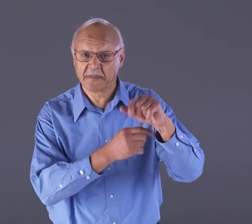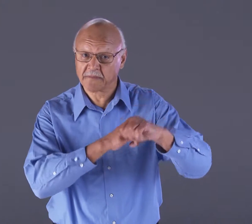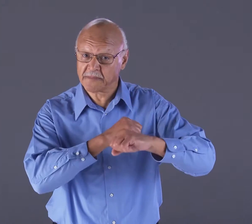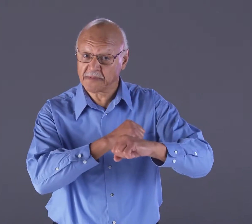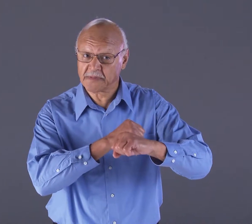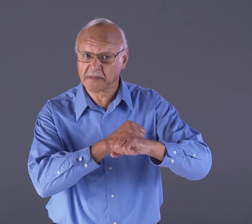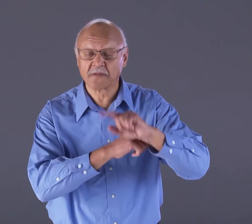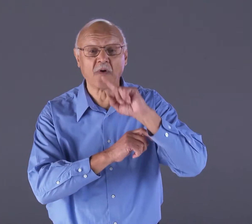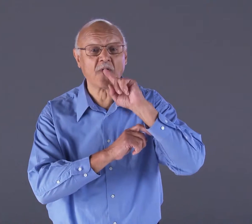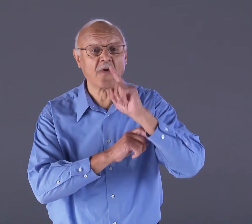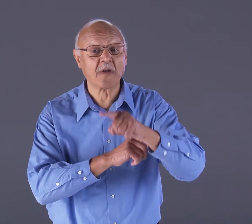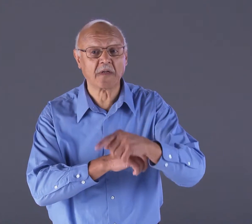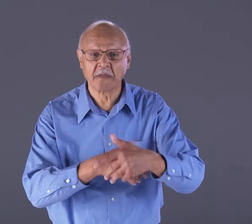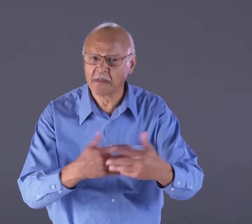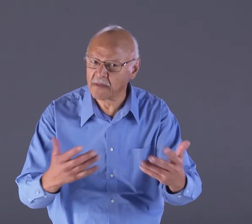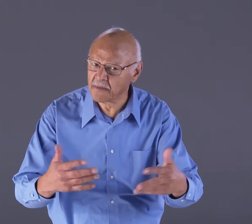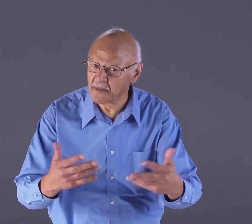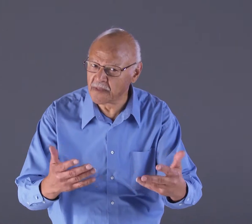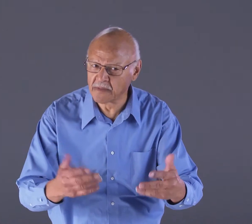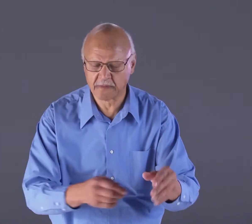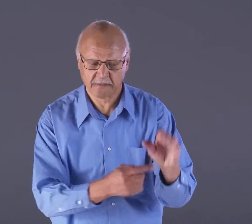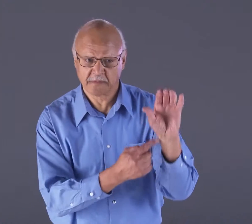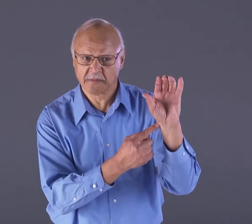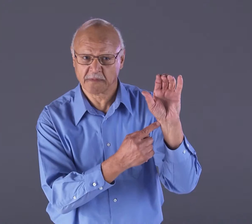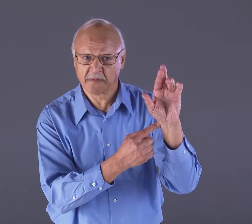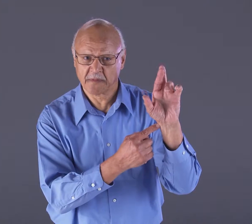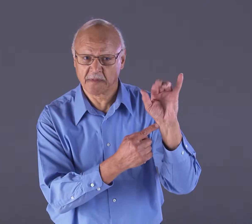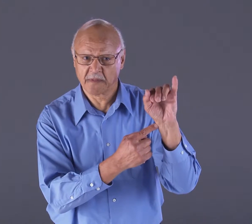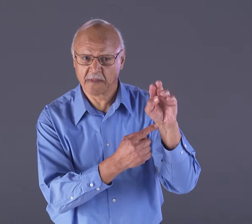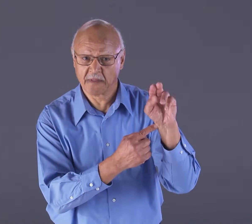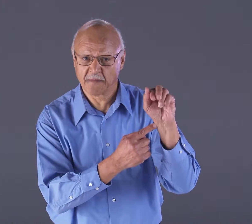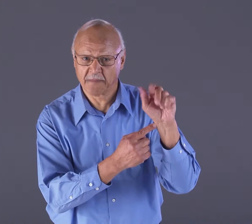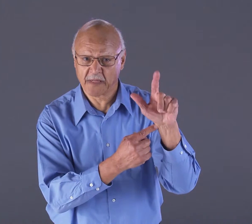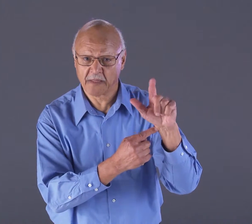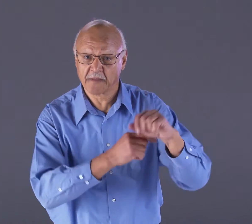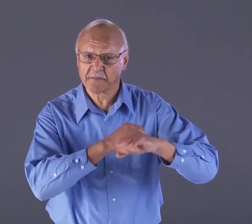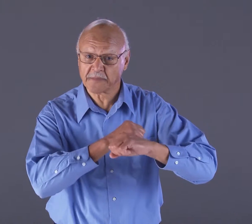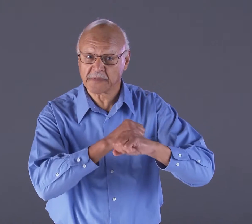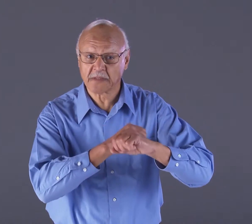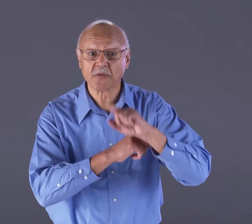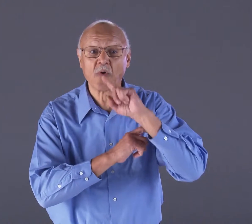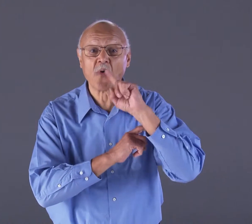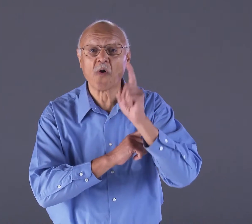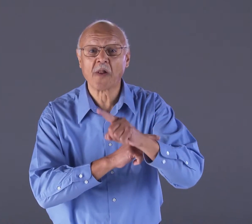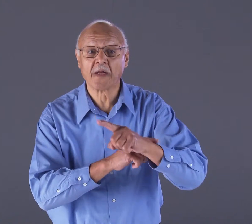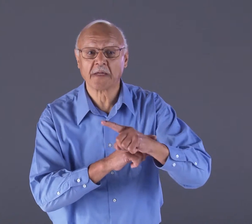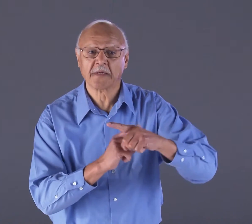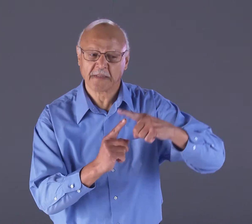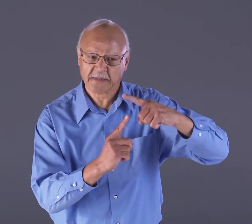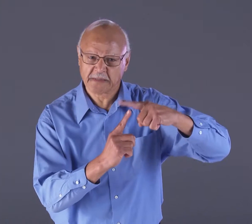This type of protection order is also called a temporary protection order or a TPO.